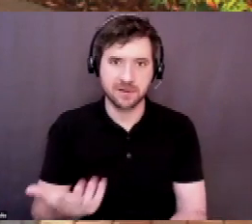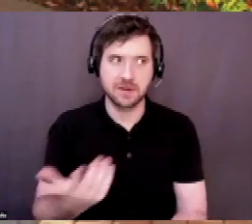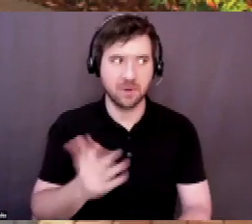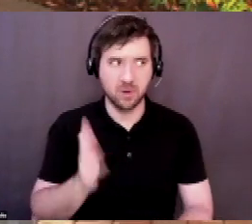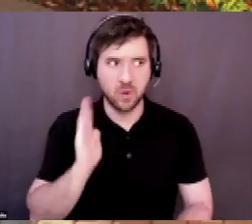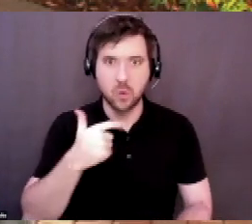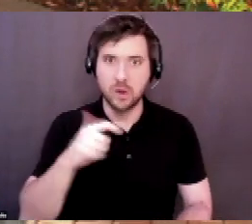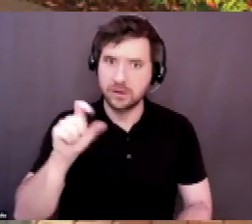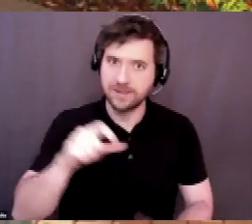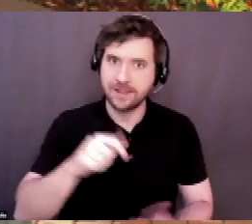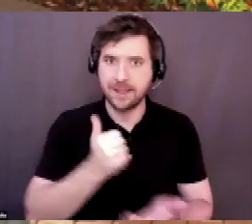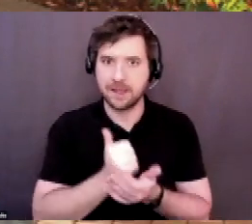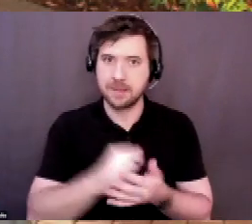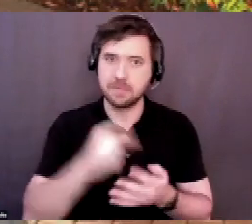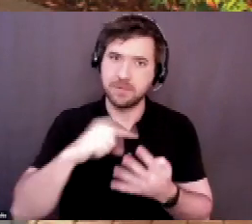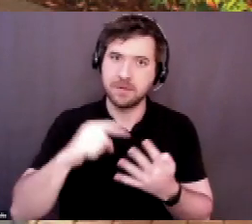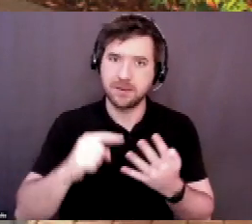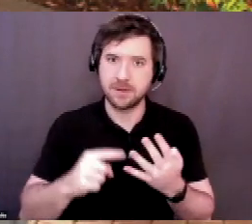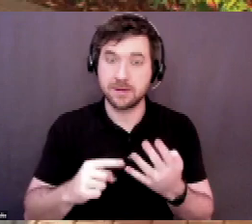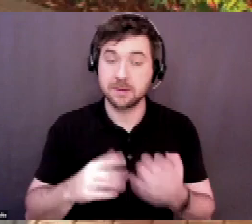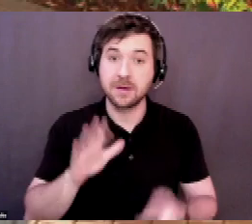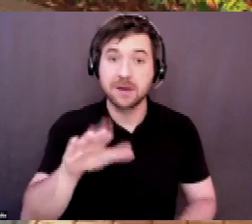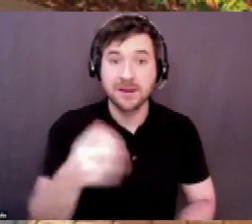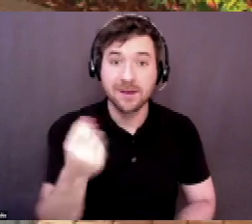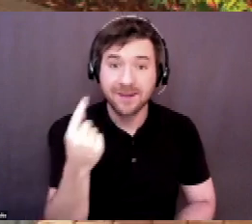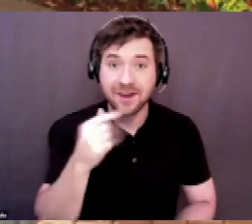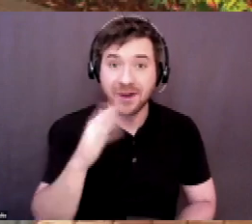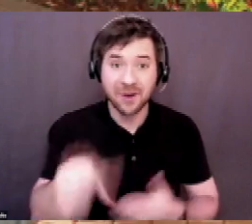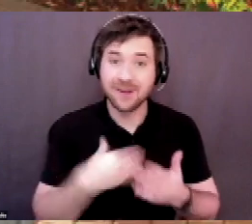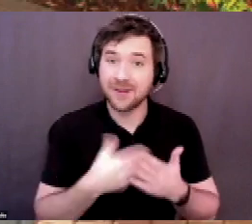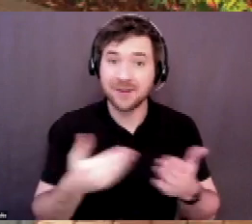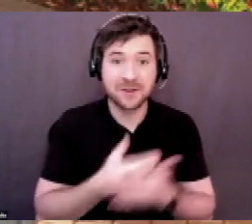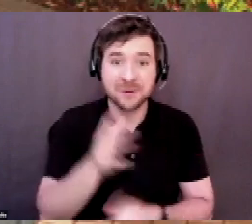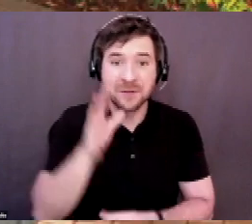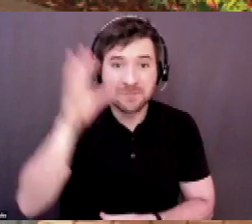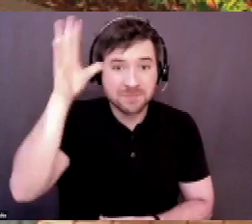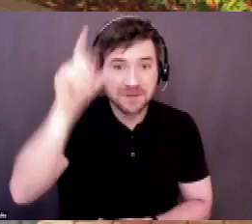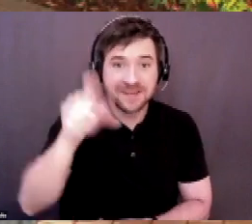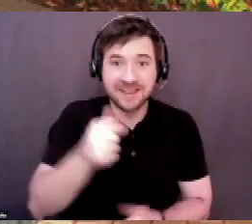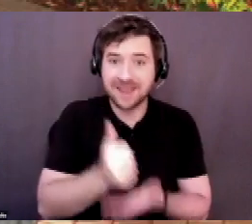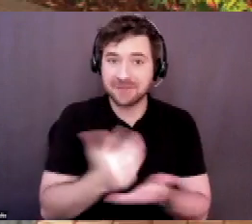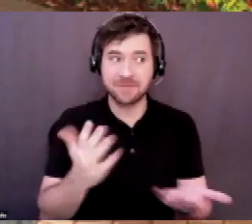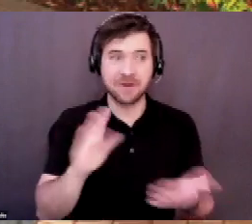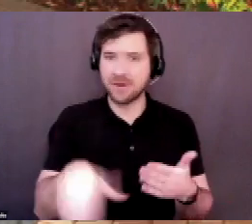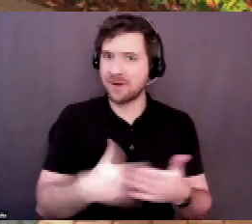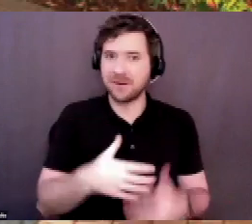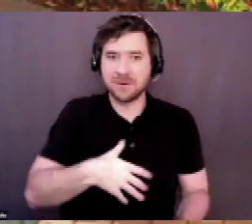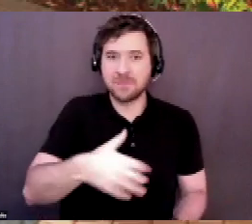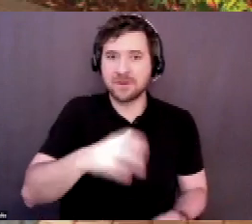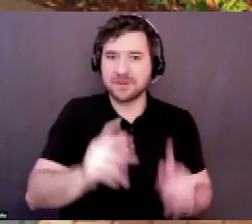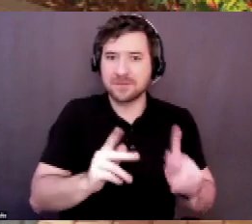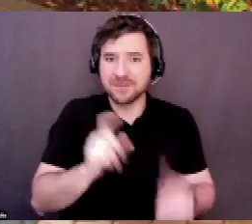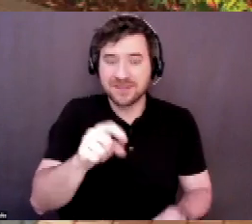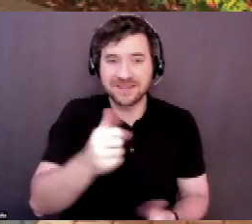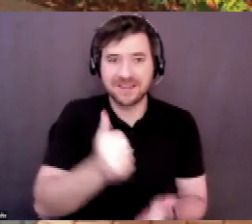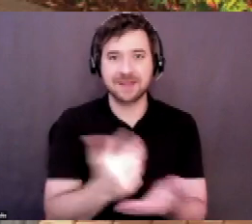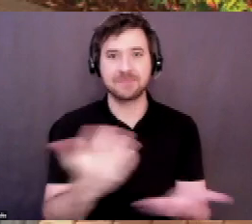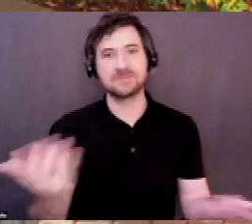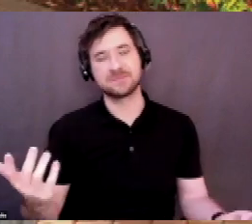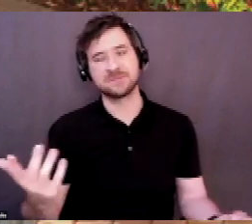Well all new parents need help. All pregnant people need help. I'd like to say that I fought back with